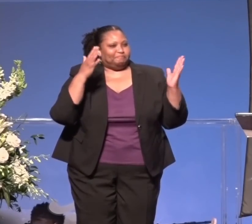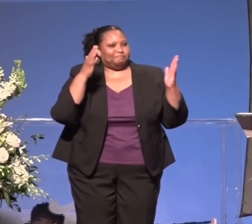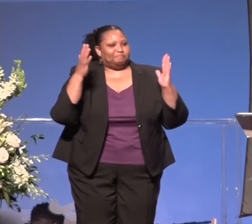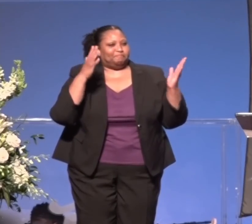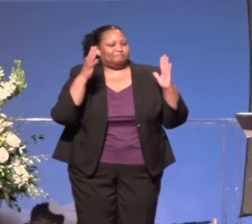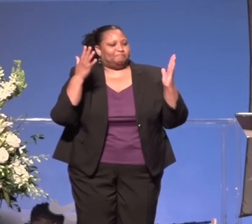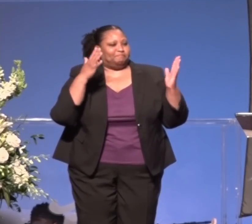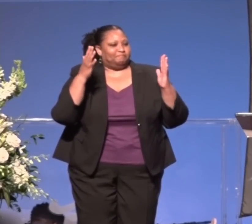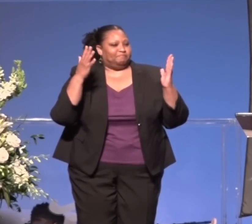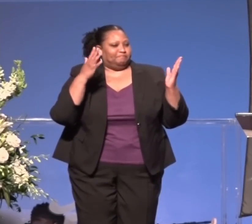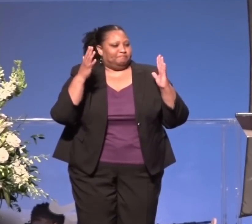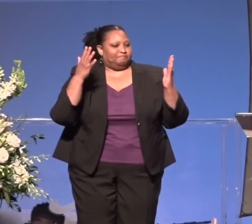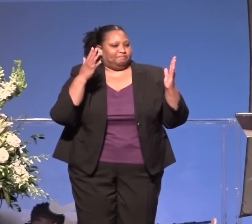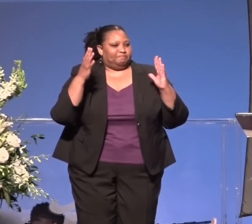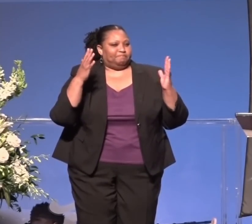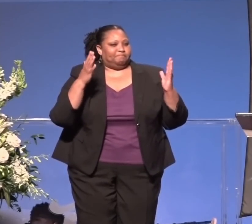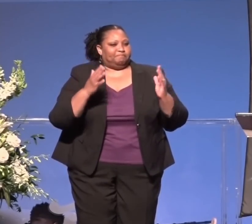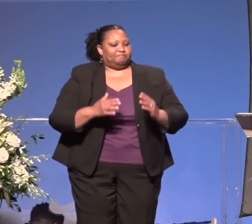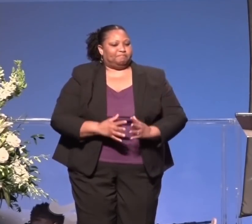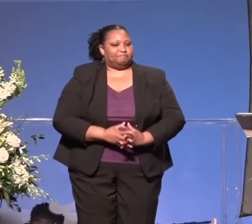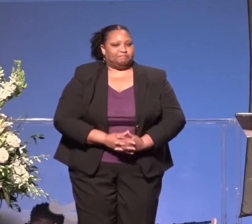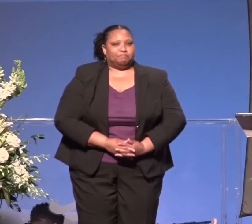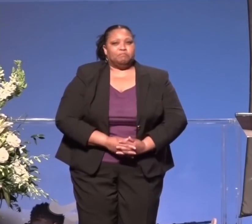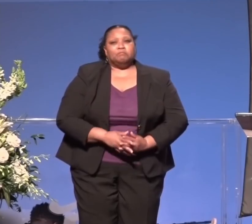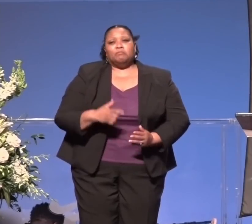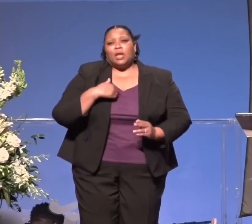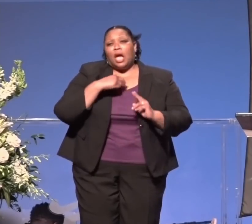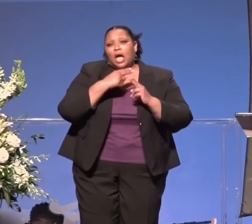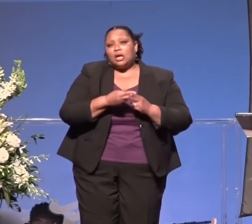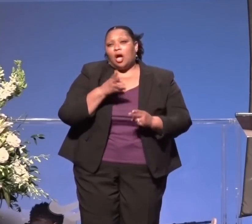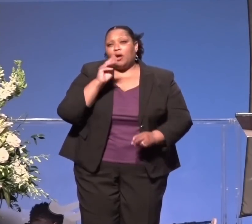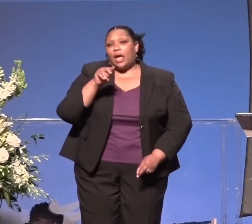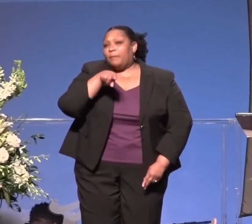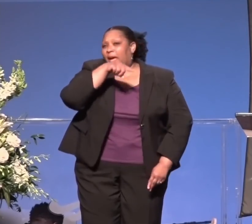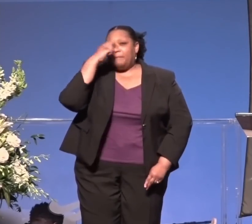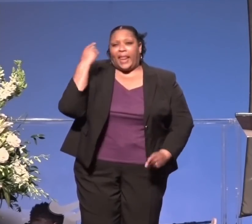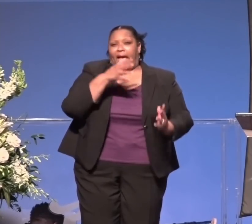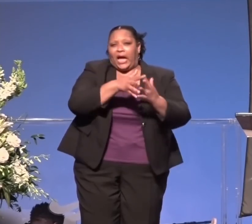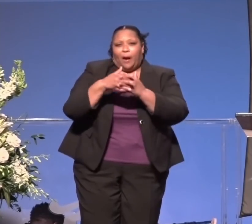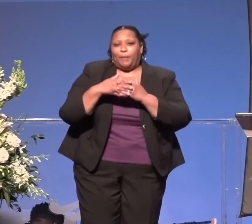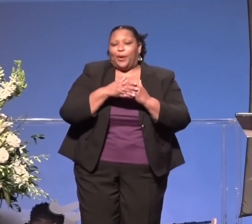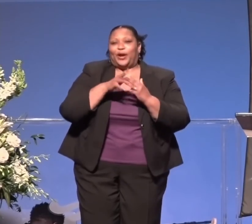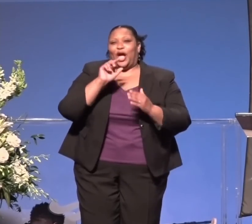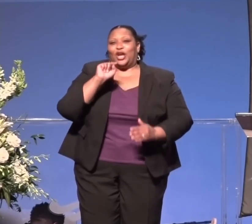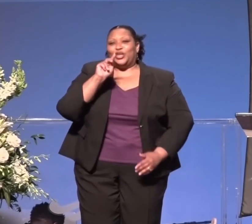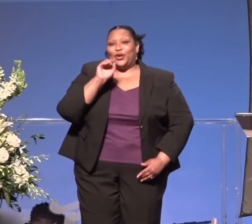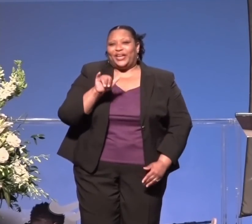RECOGNIZE ATTORNEY BEN CRUMP.